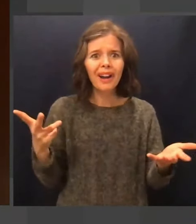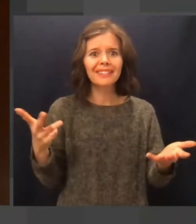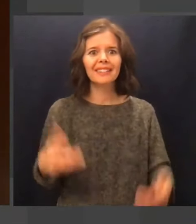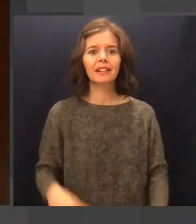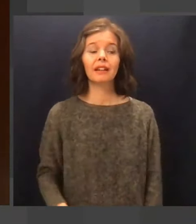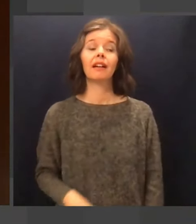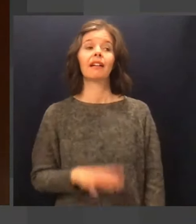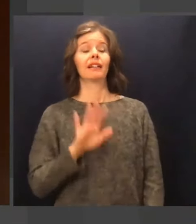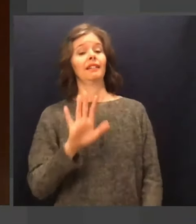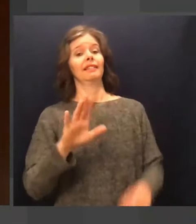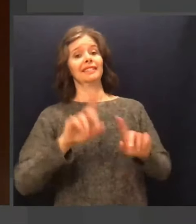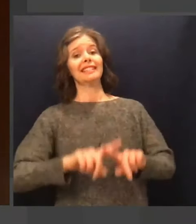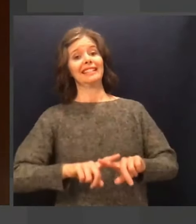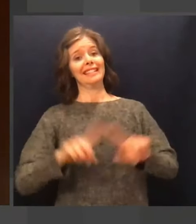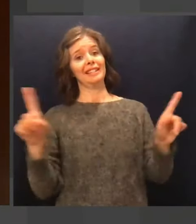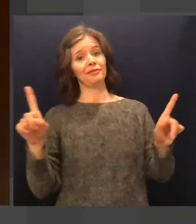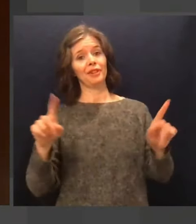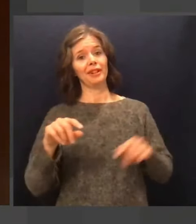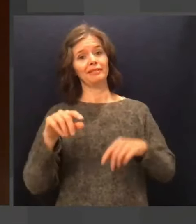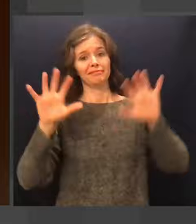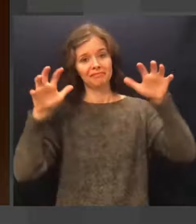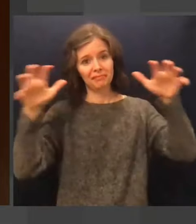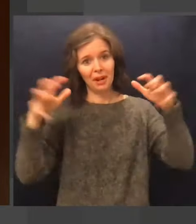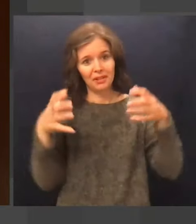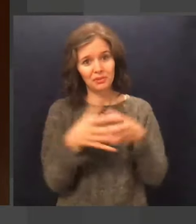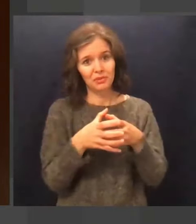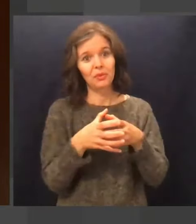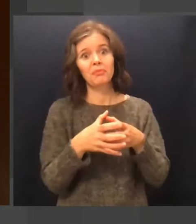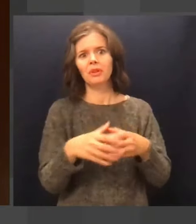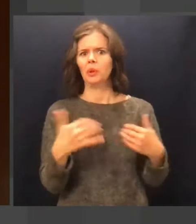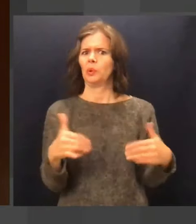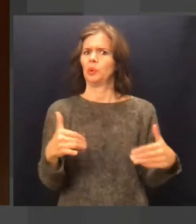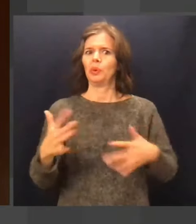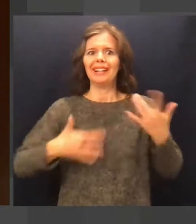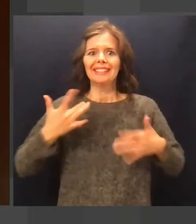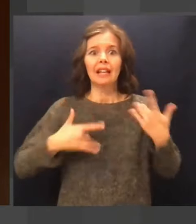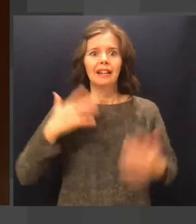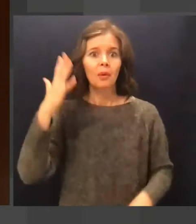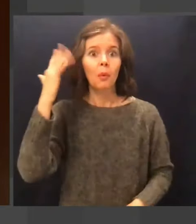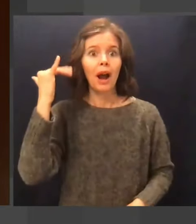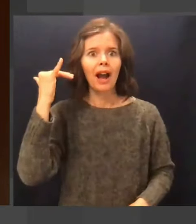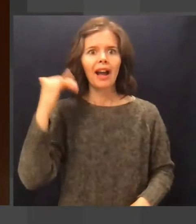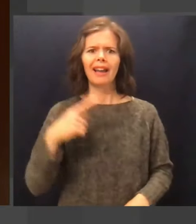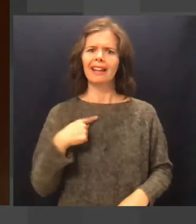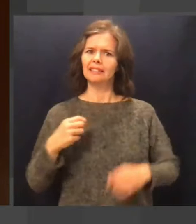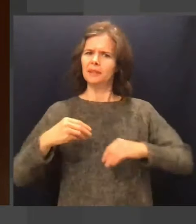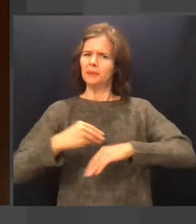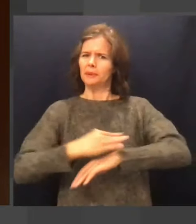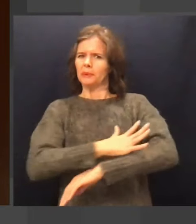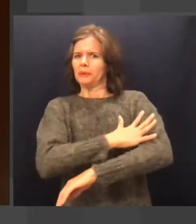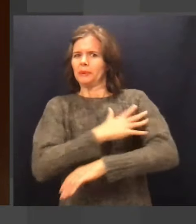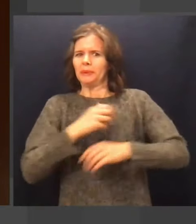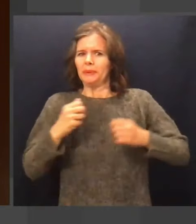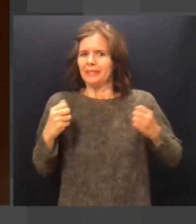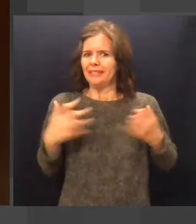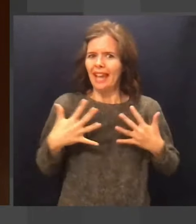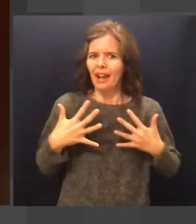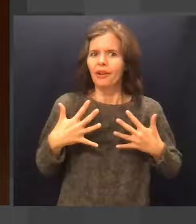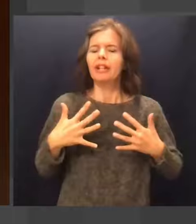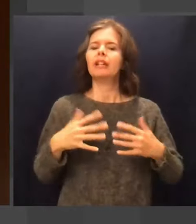WHAT DID WE JUST SEE? IT'S A VERY DIFFERENT MOB. I'M REALLY EXCITED FOR THIS